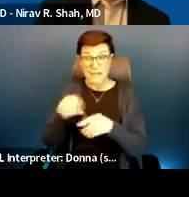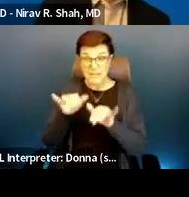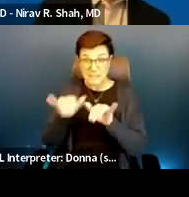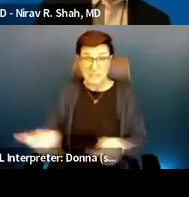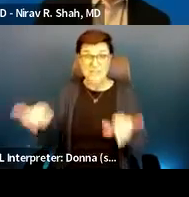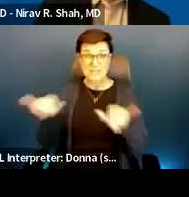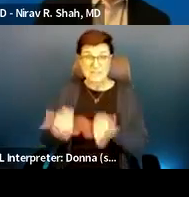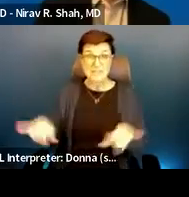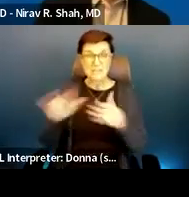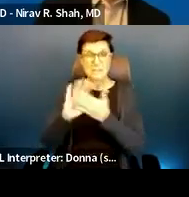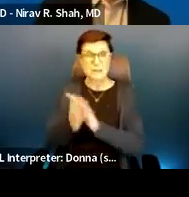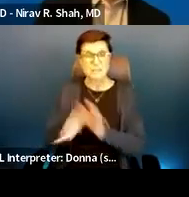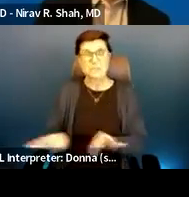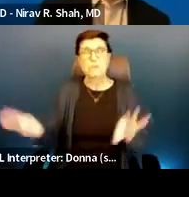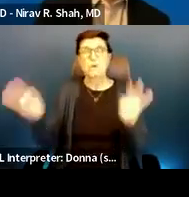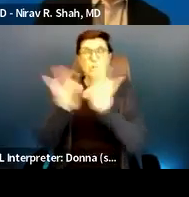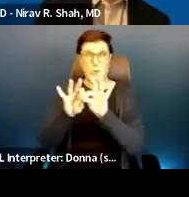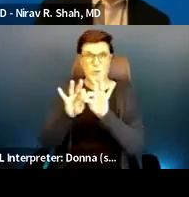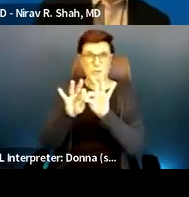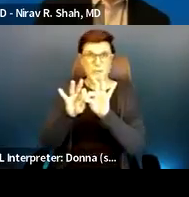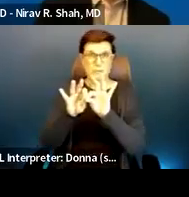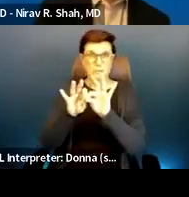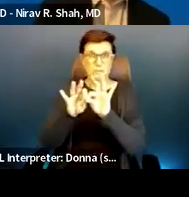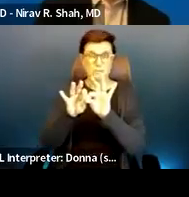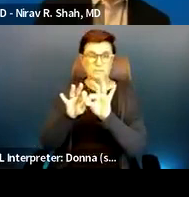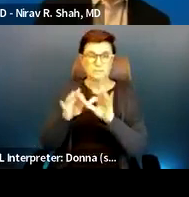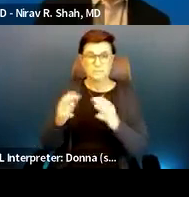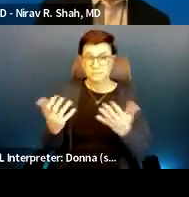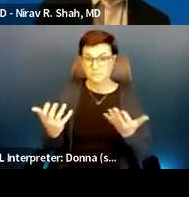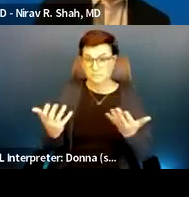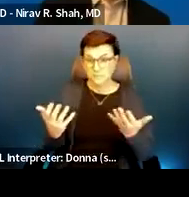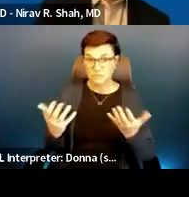Because if you are teetering back and forth